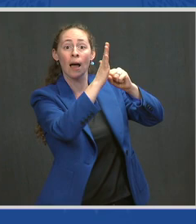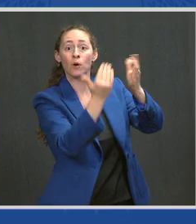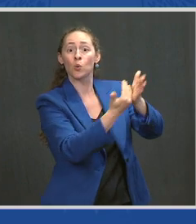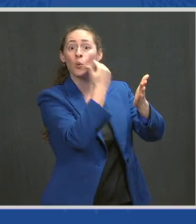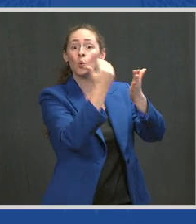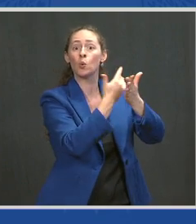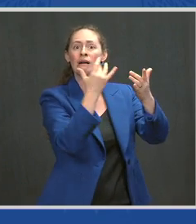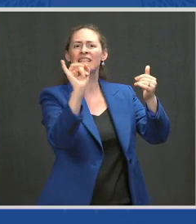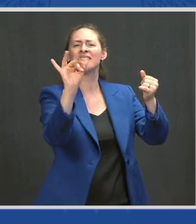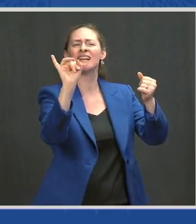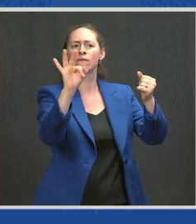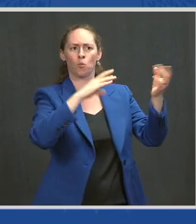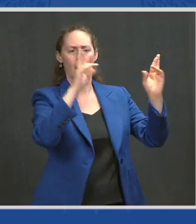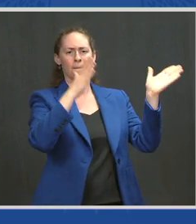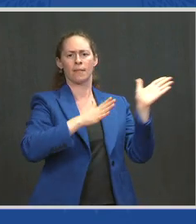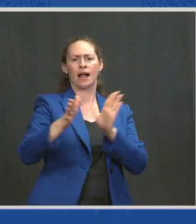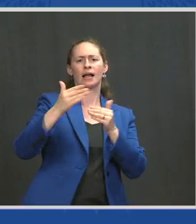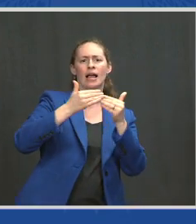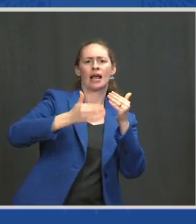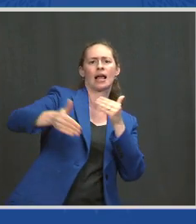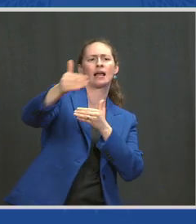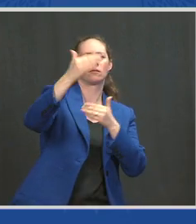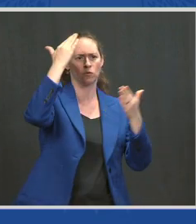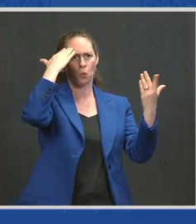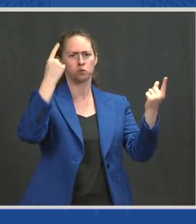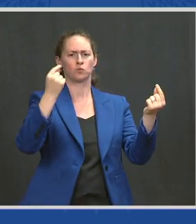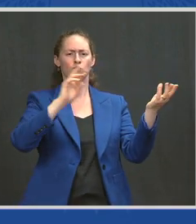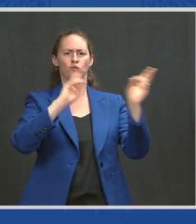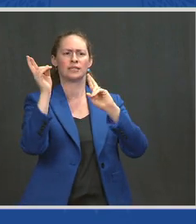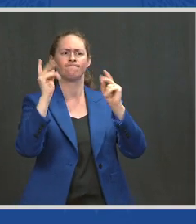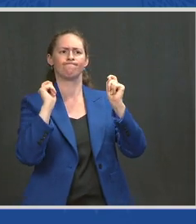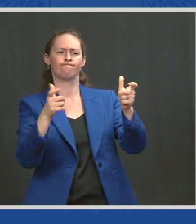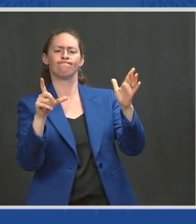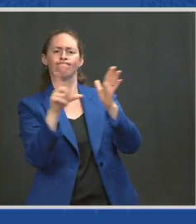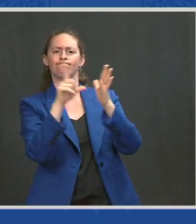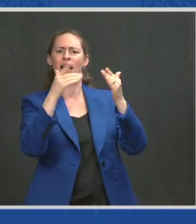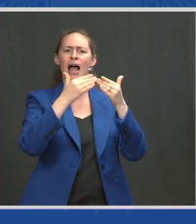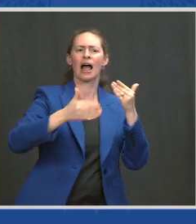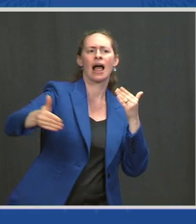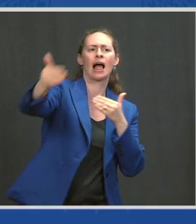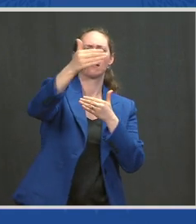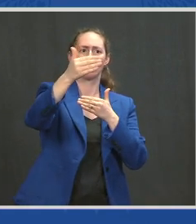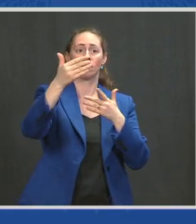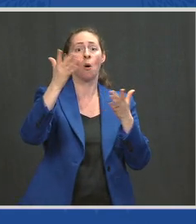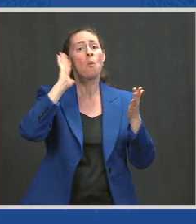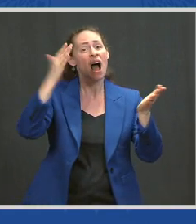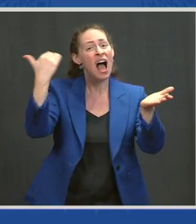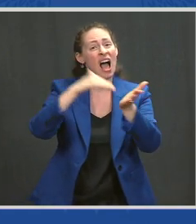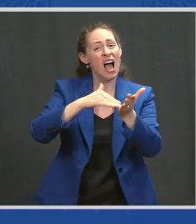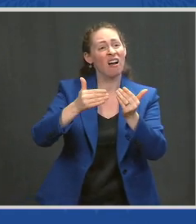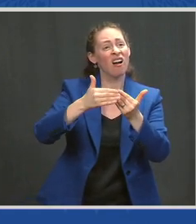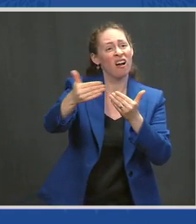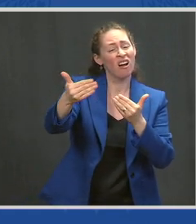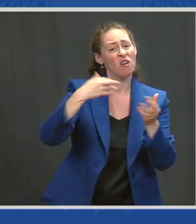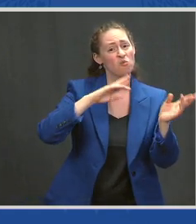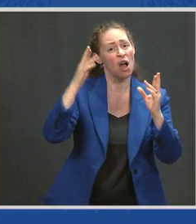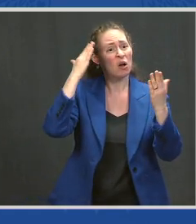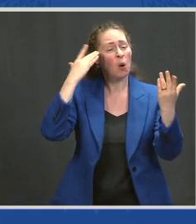by which we can respond to it and respond to it early. It's going to happen. It's going to happen. And we need to do that. Thank you.